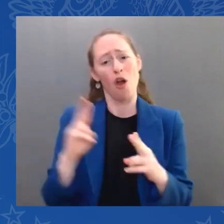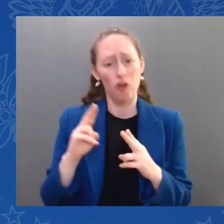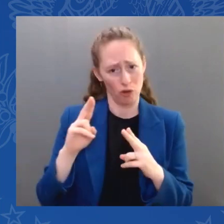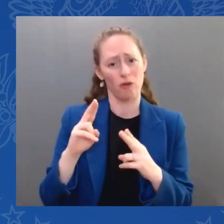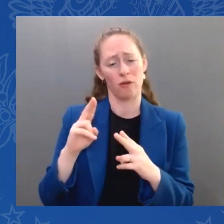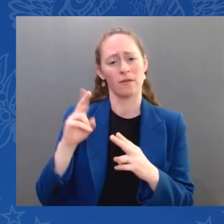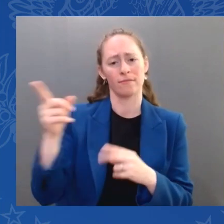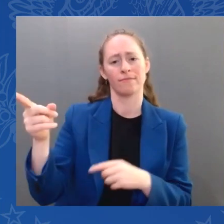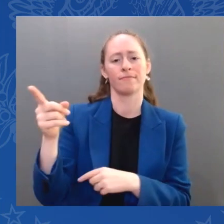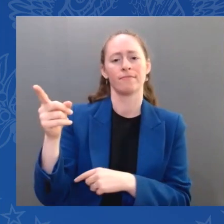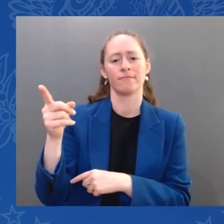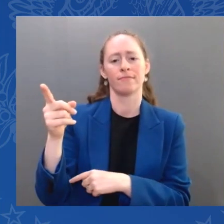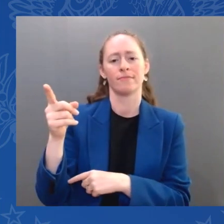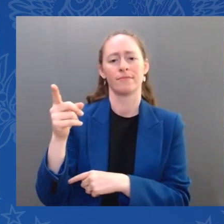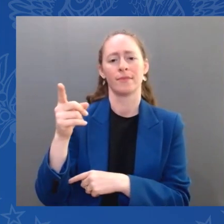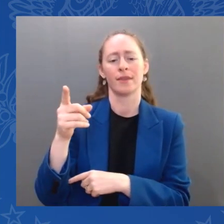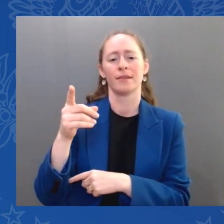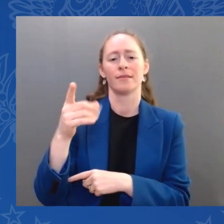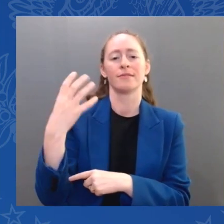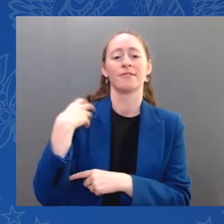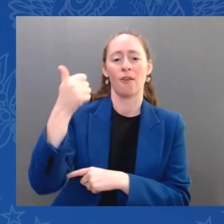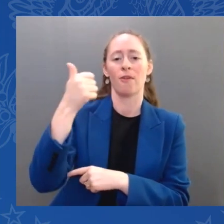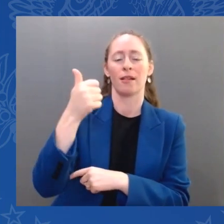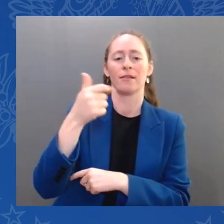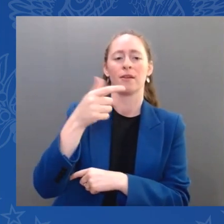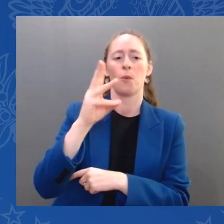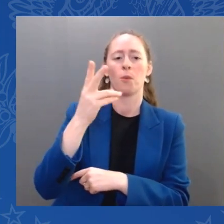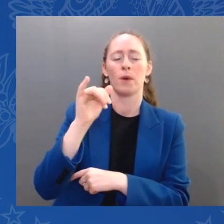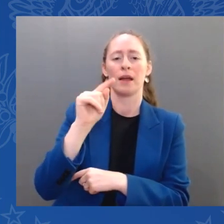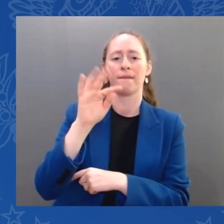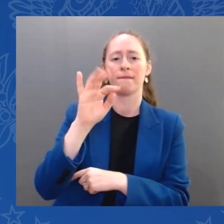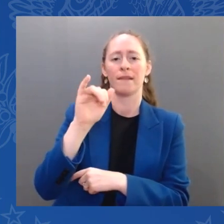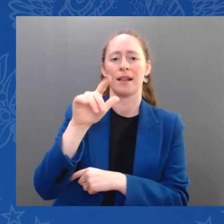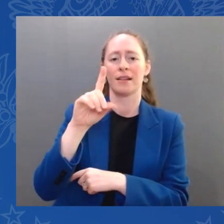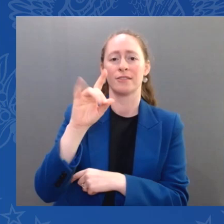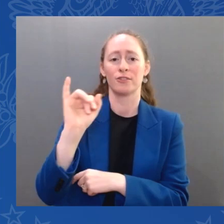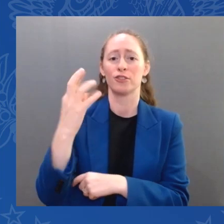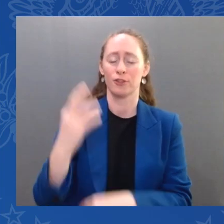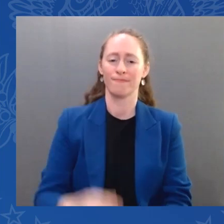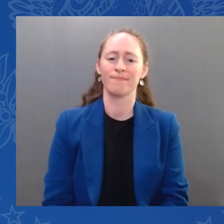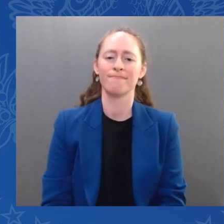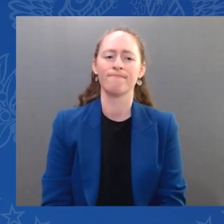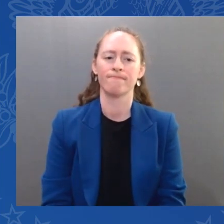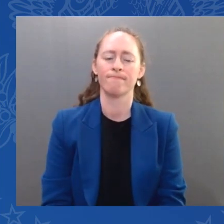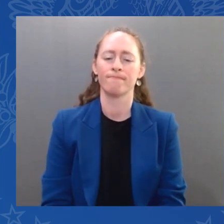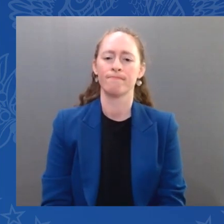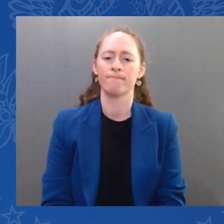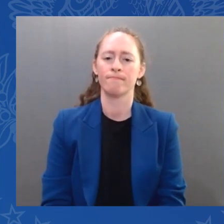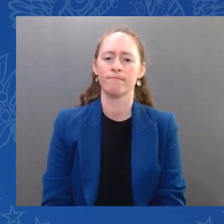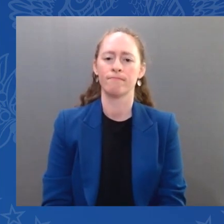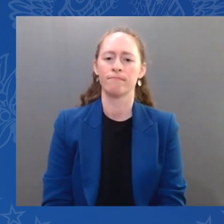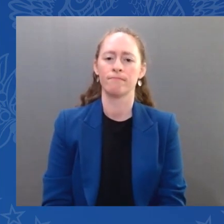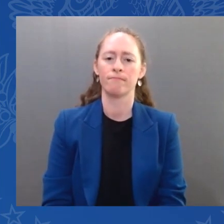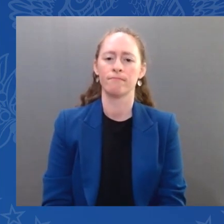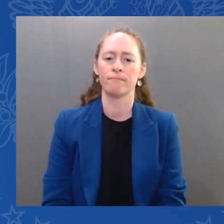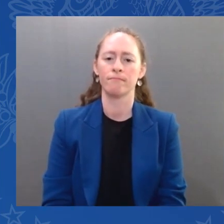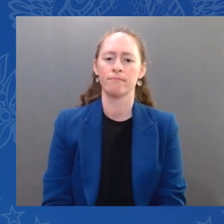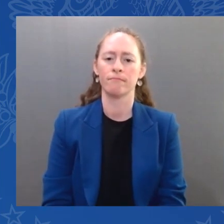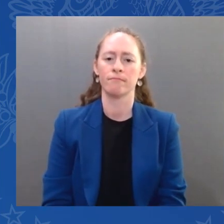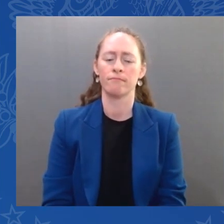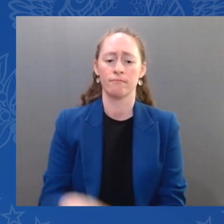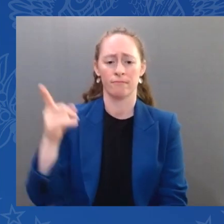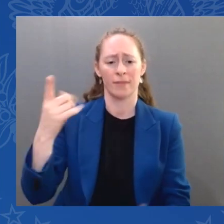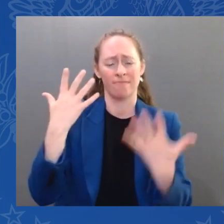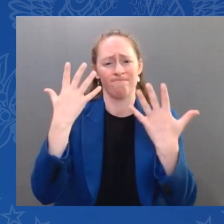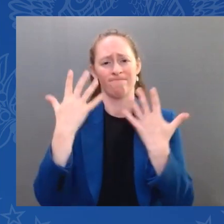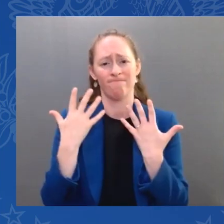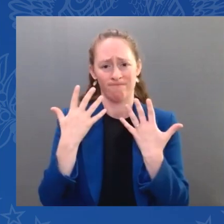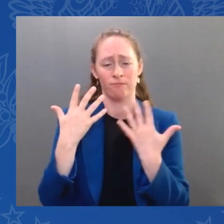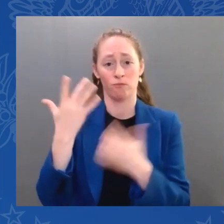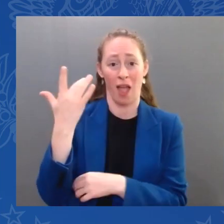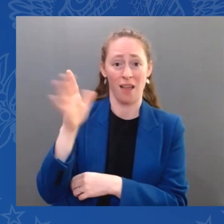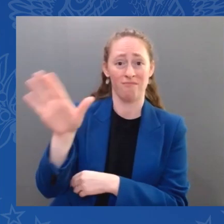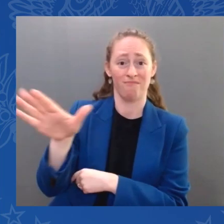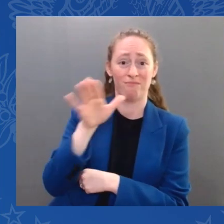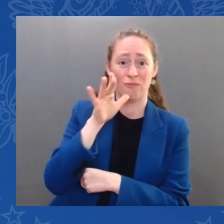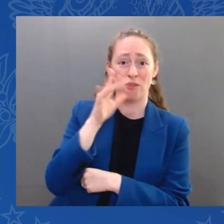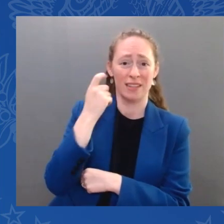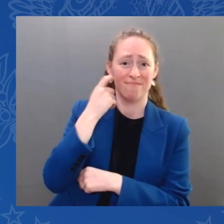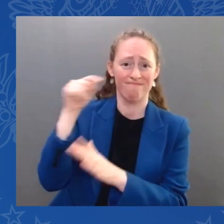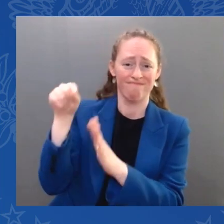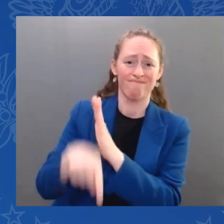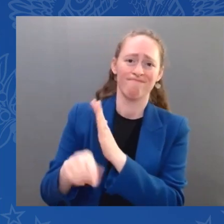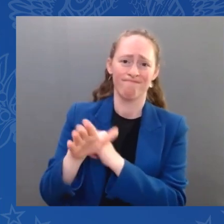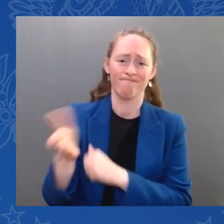mourning the loss of his beloved mother.